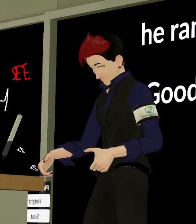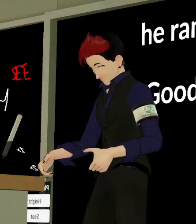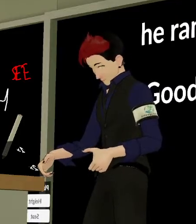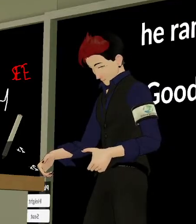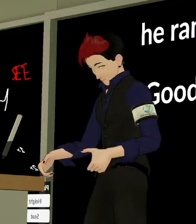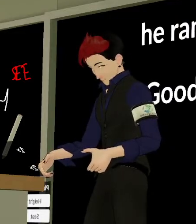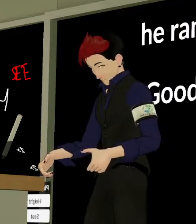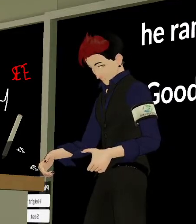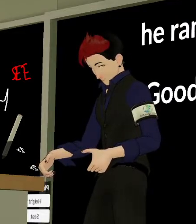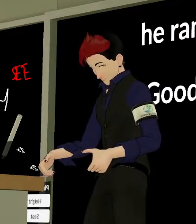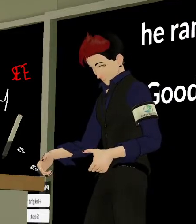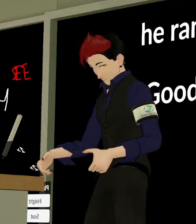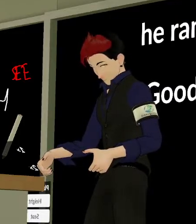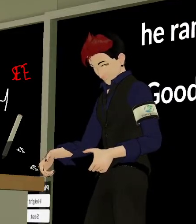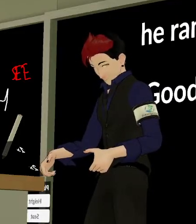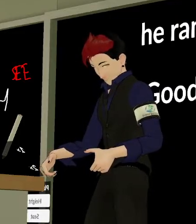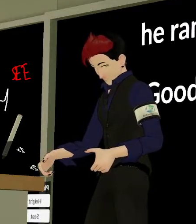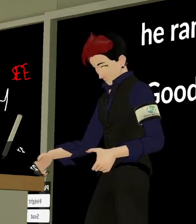let's see